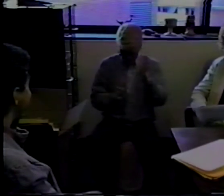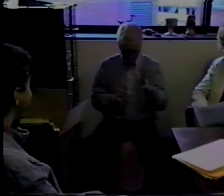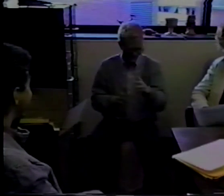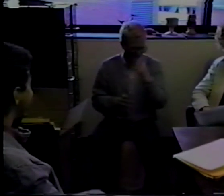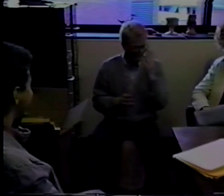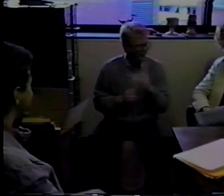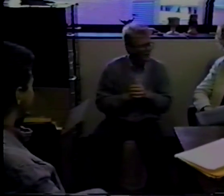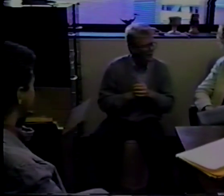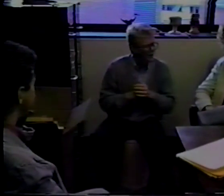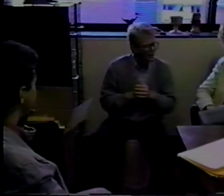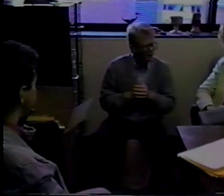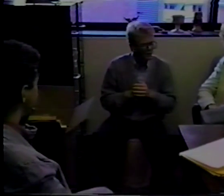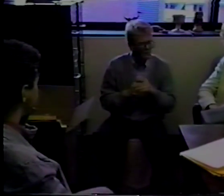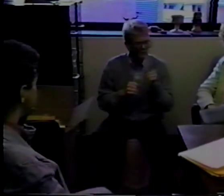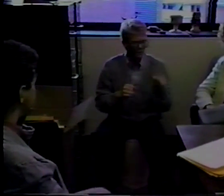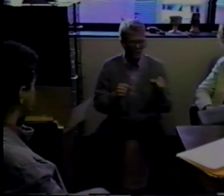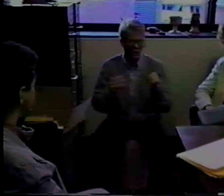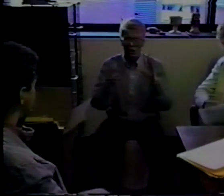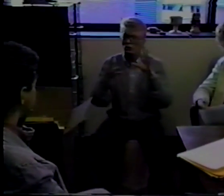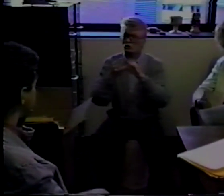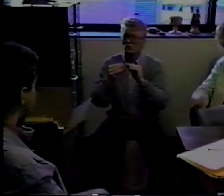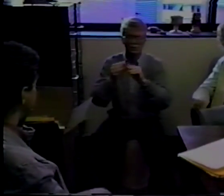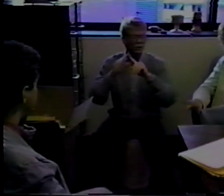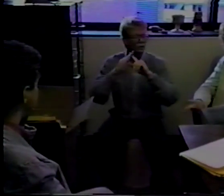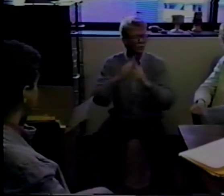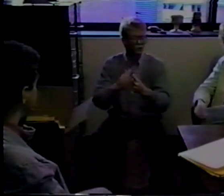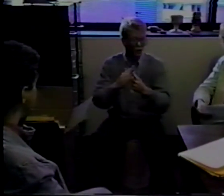The sto-- the story actually begins when he says um,